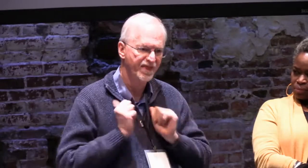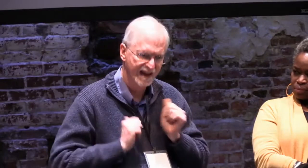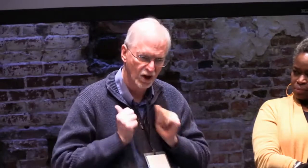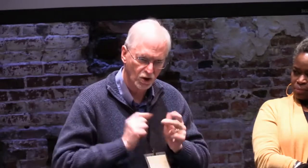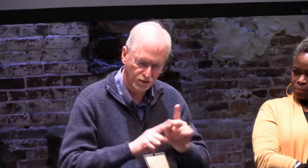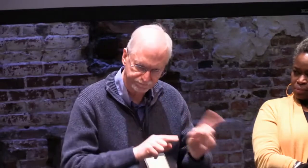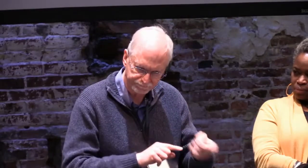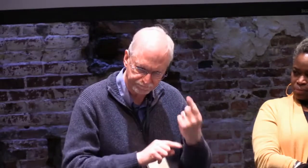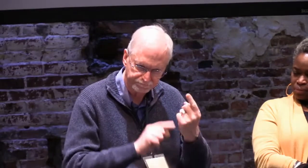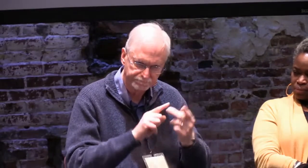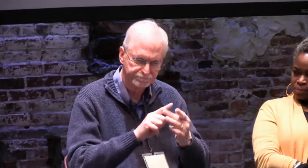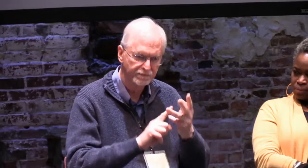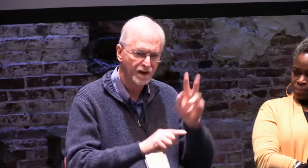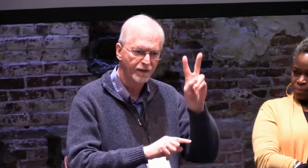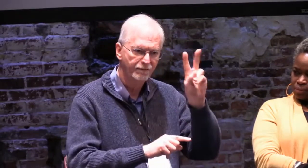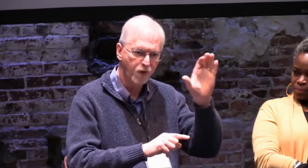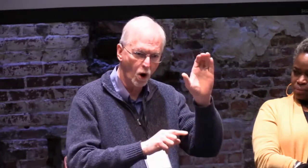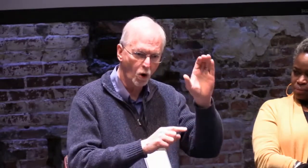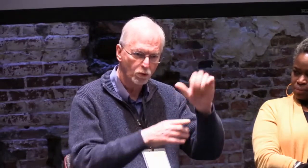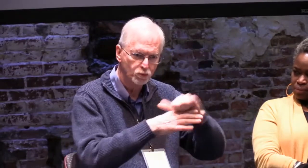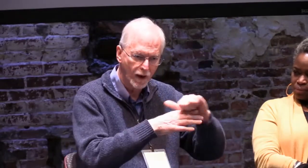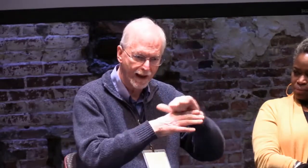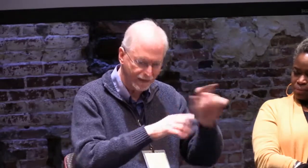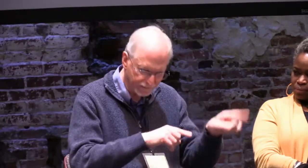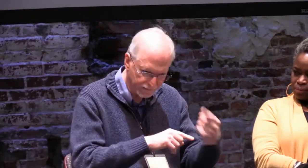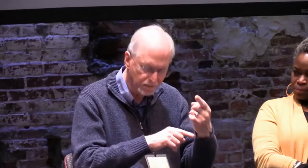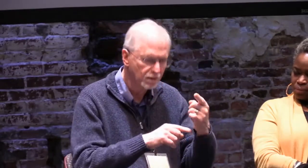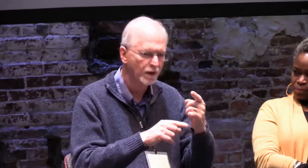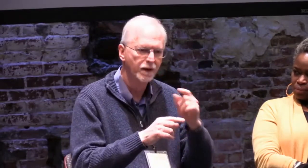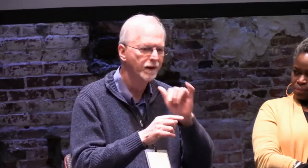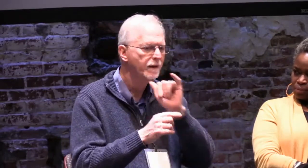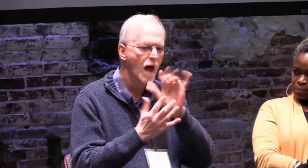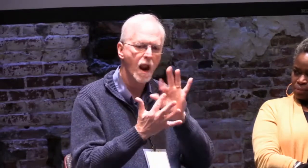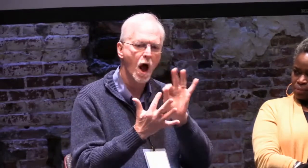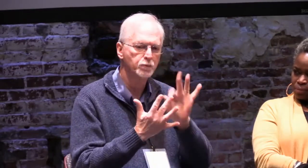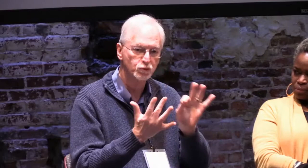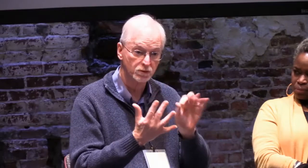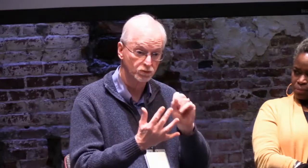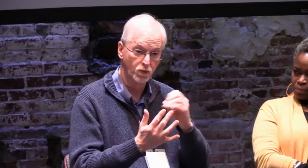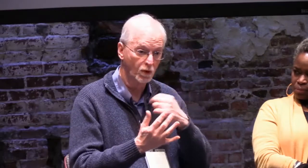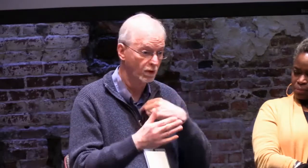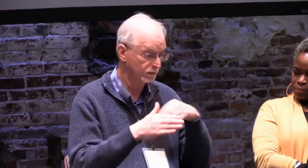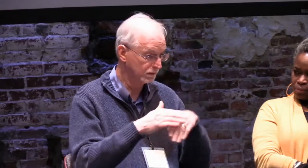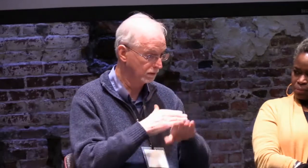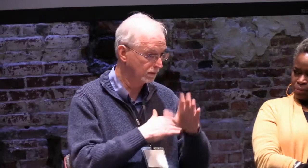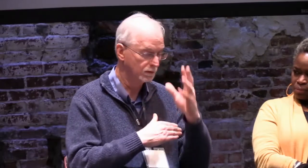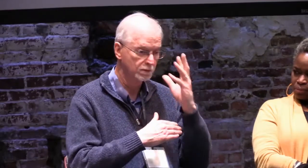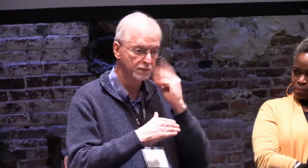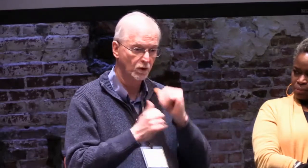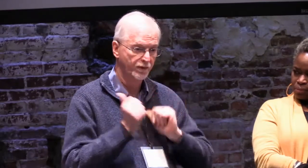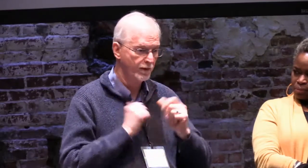Either they went into theater, or they went into sports, or vocational training. There were no options.